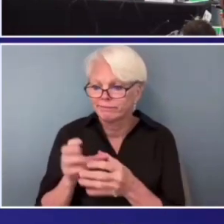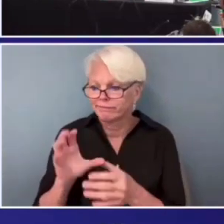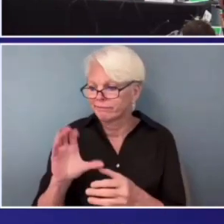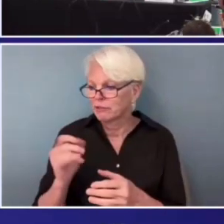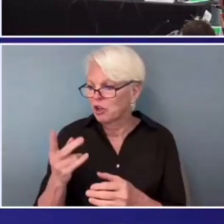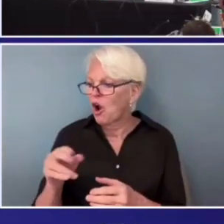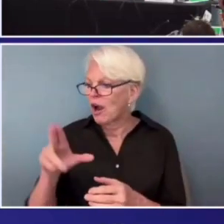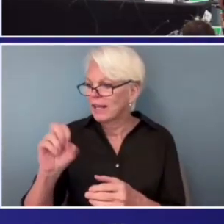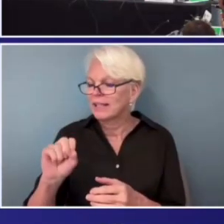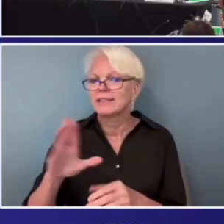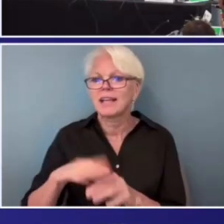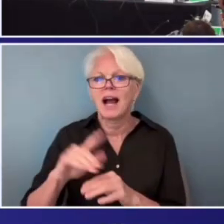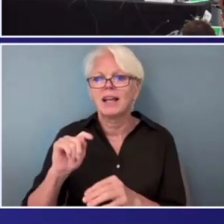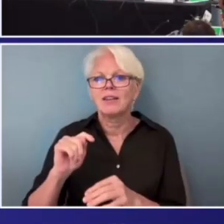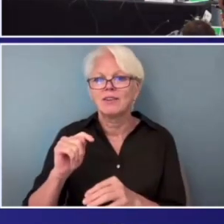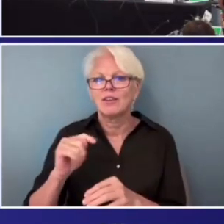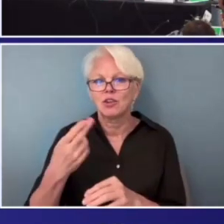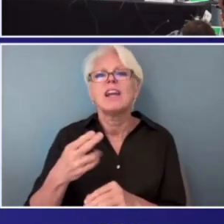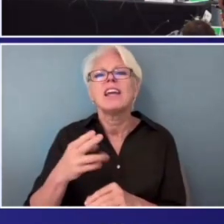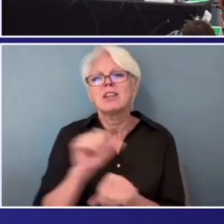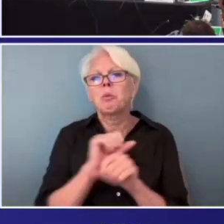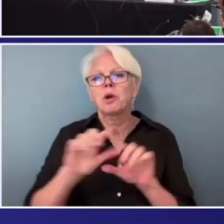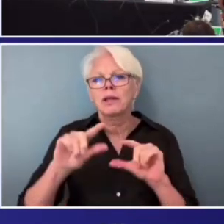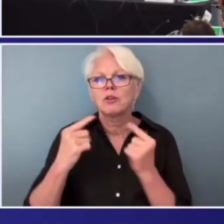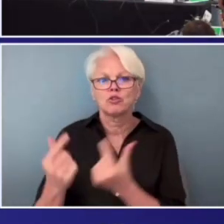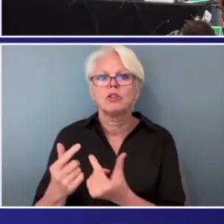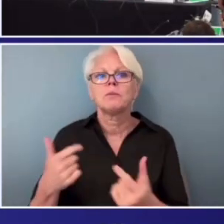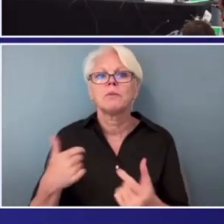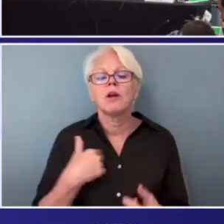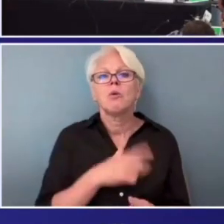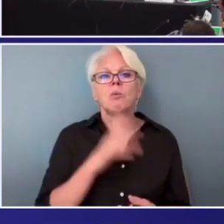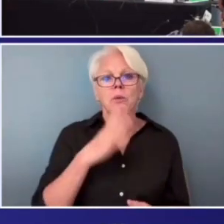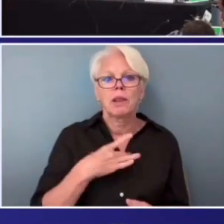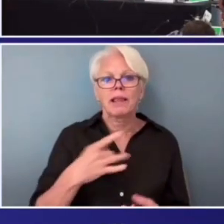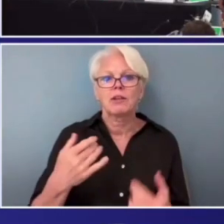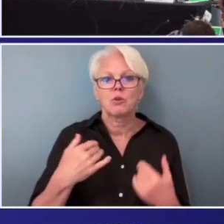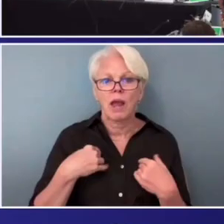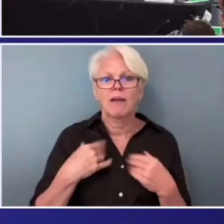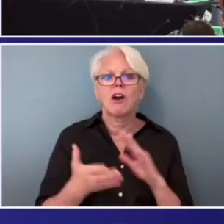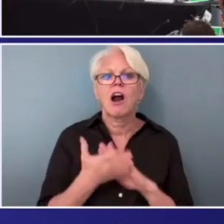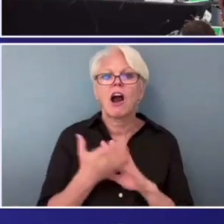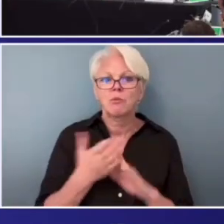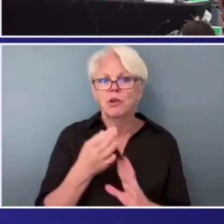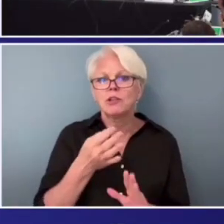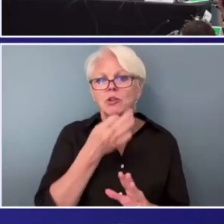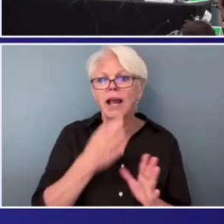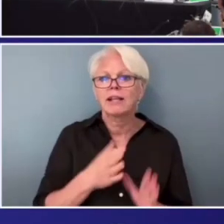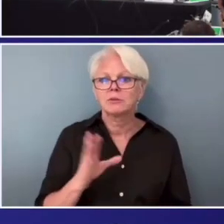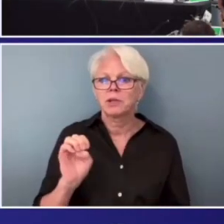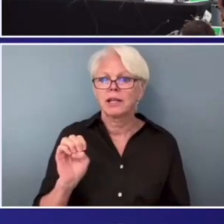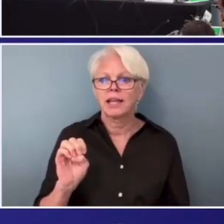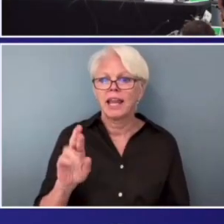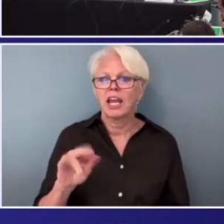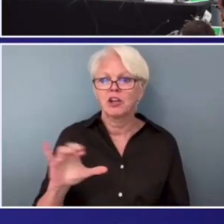our working group, what we'd like to do is have our operational expert, Eric, work through some of these scenarios